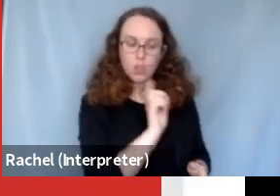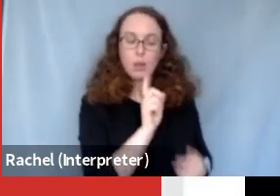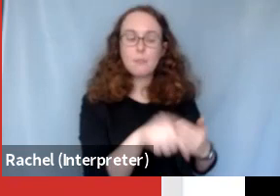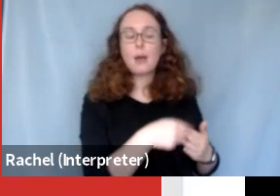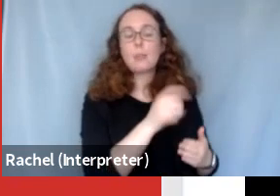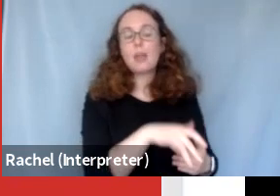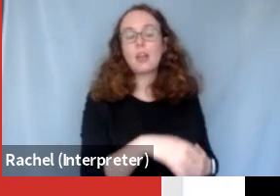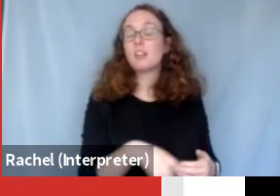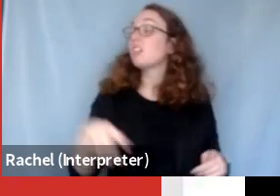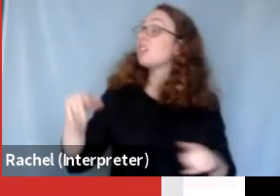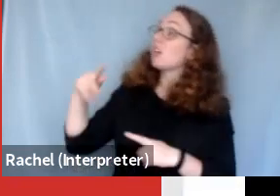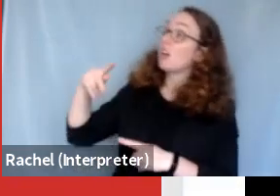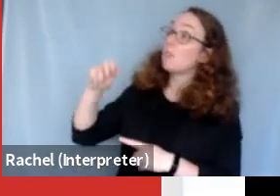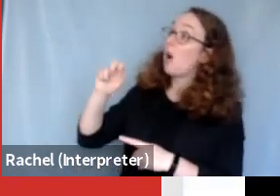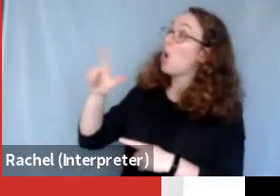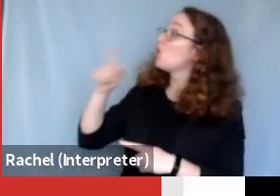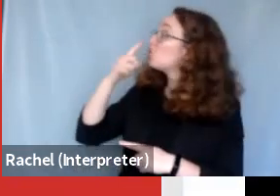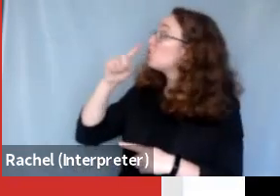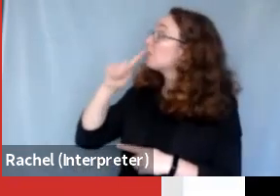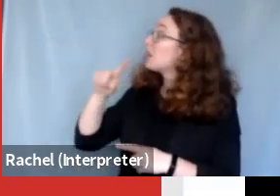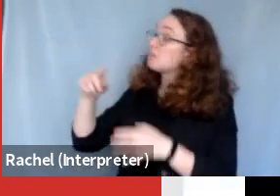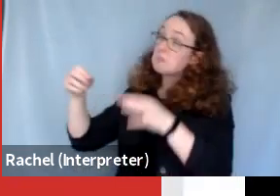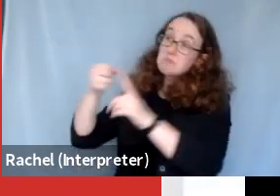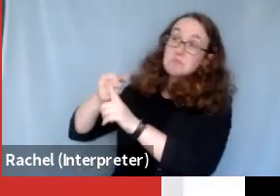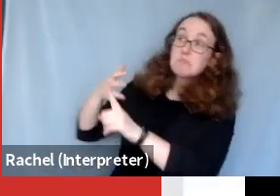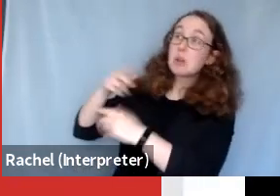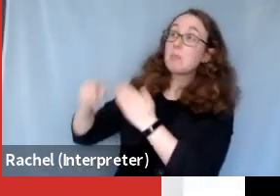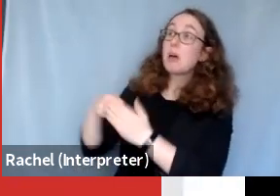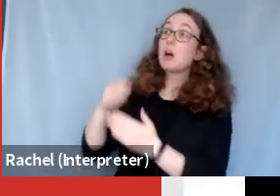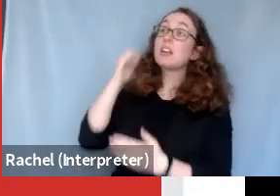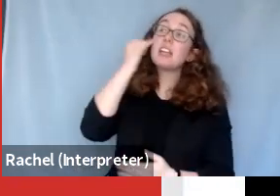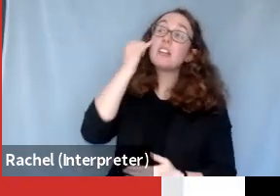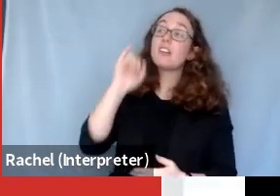the part if the ID number doesn't work.